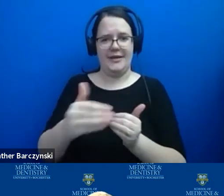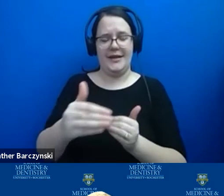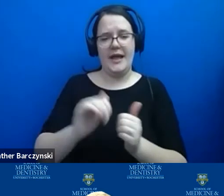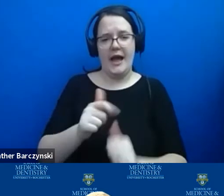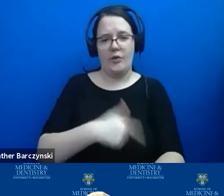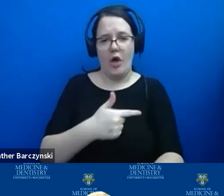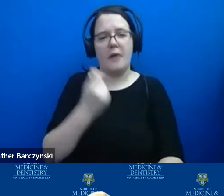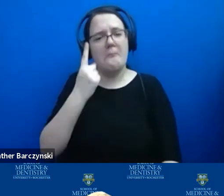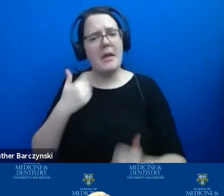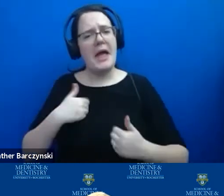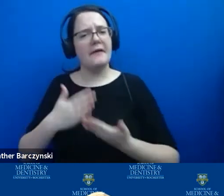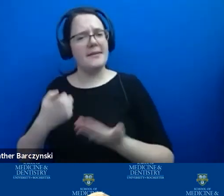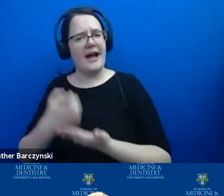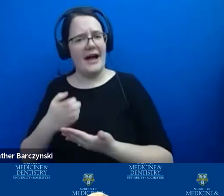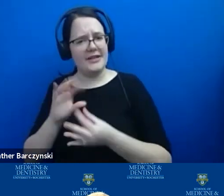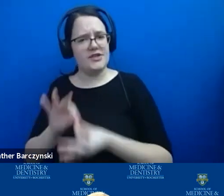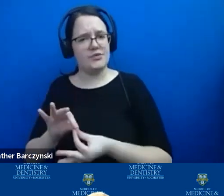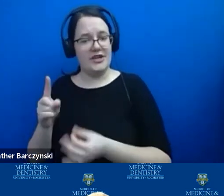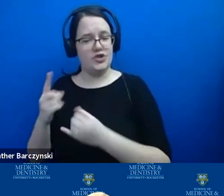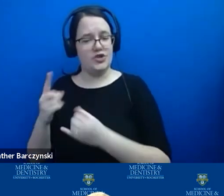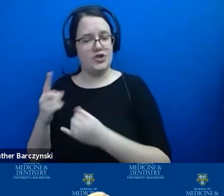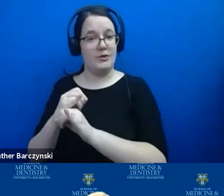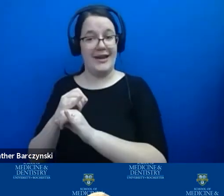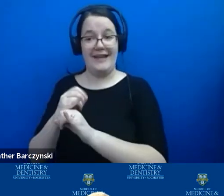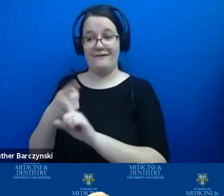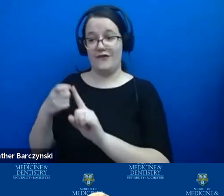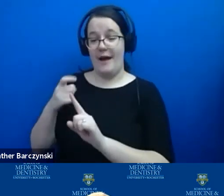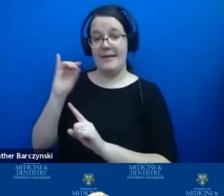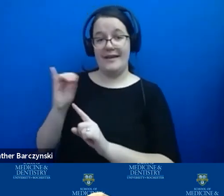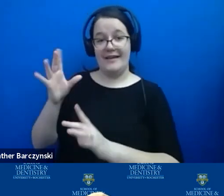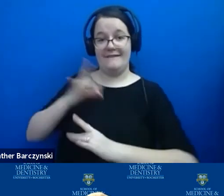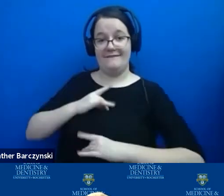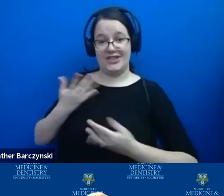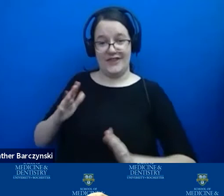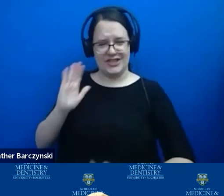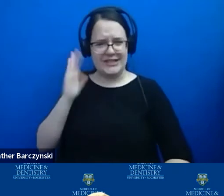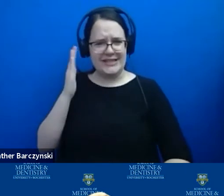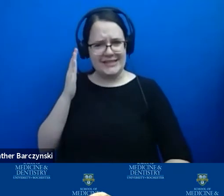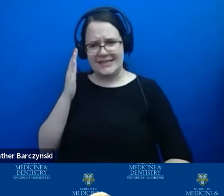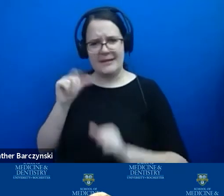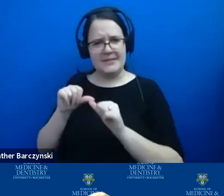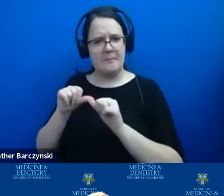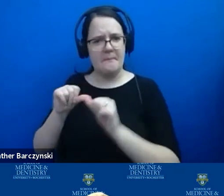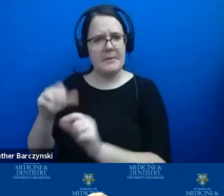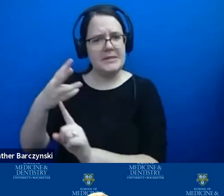infection and it looks like it's it's uh remains steady out to six months which is encouraging